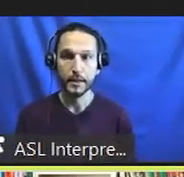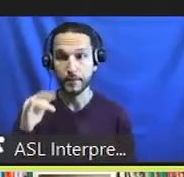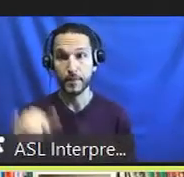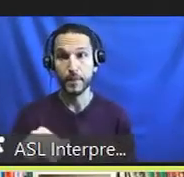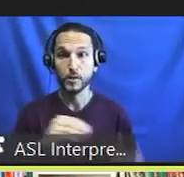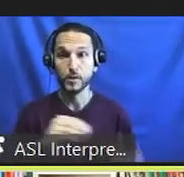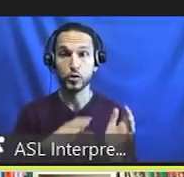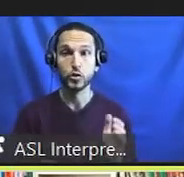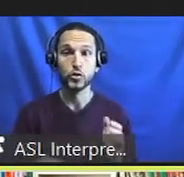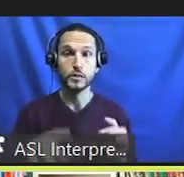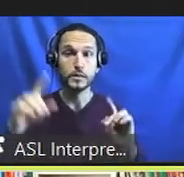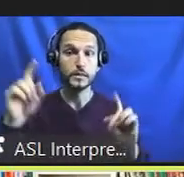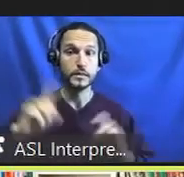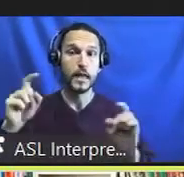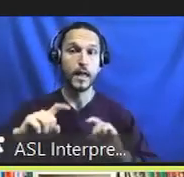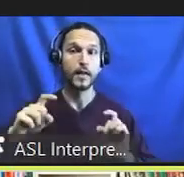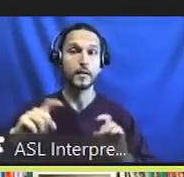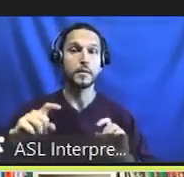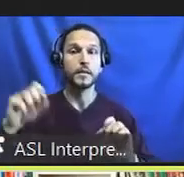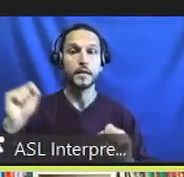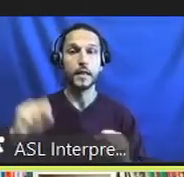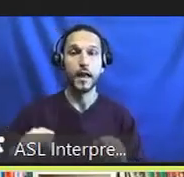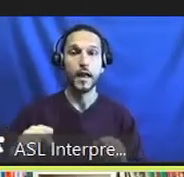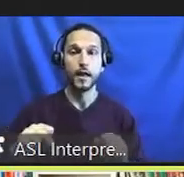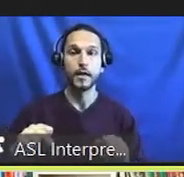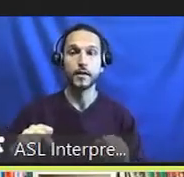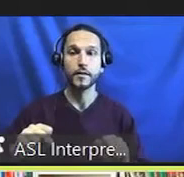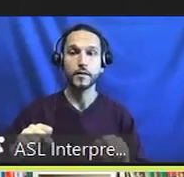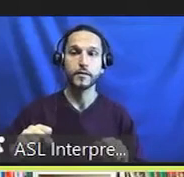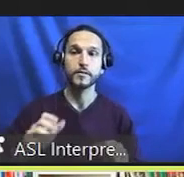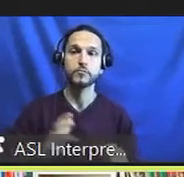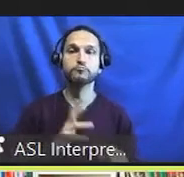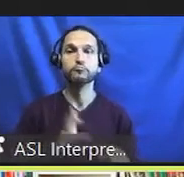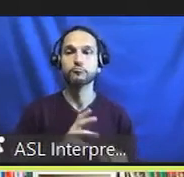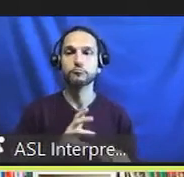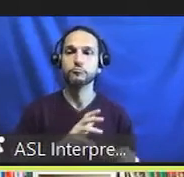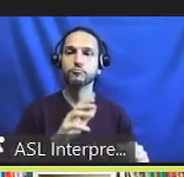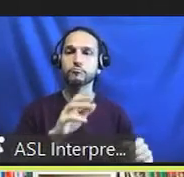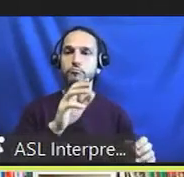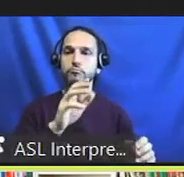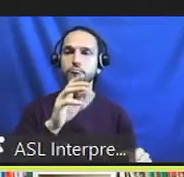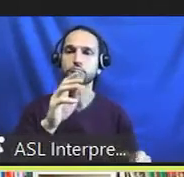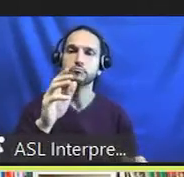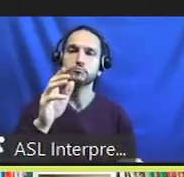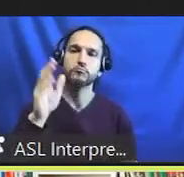proctored, but not the other students, because of the extended time.